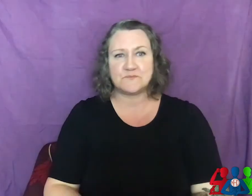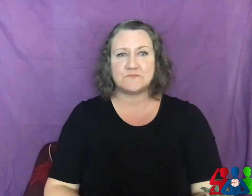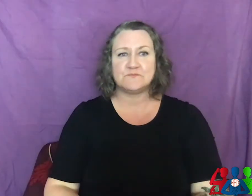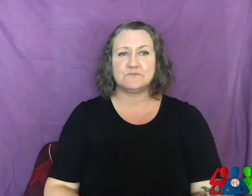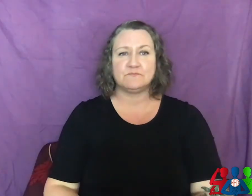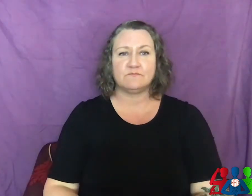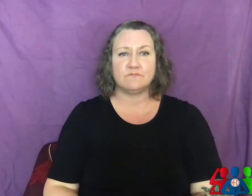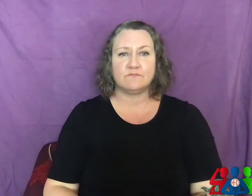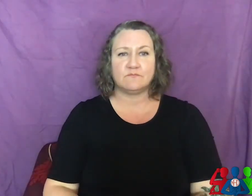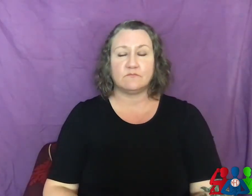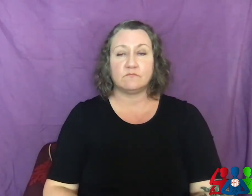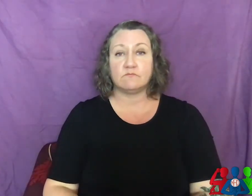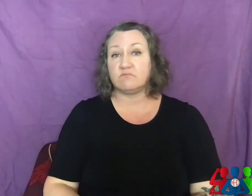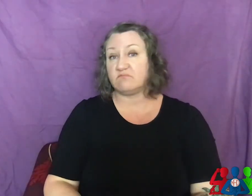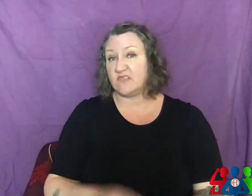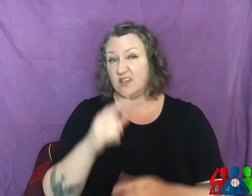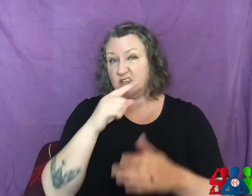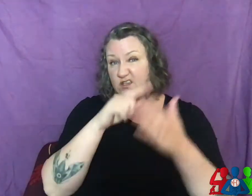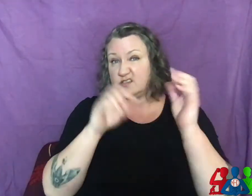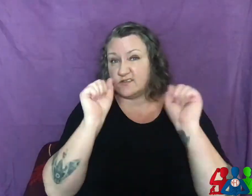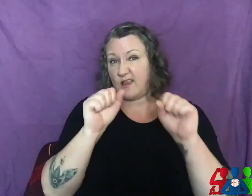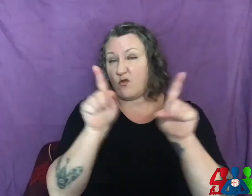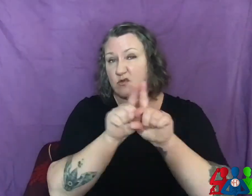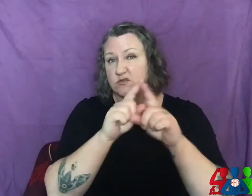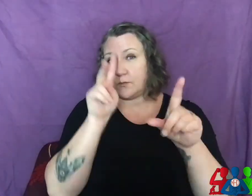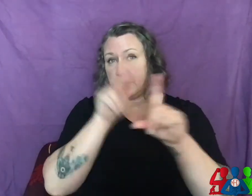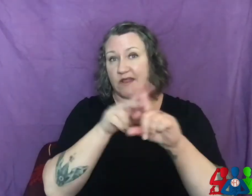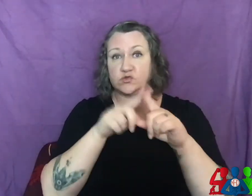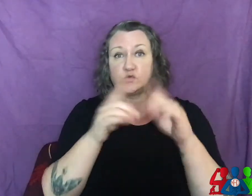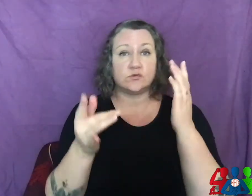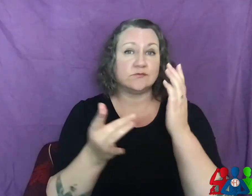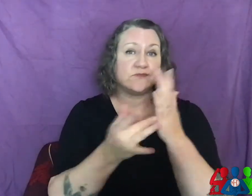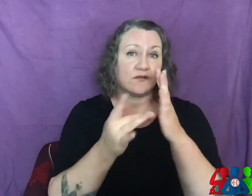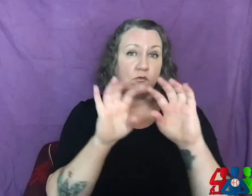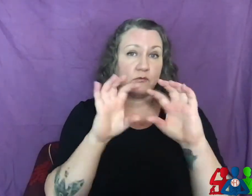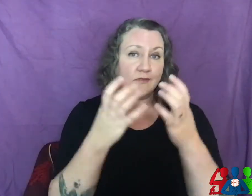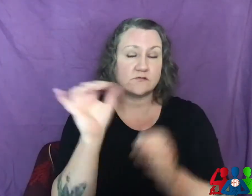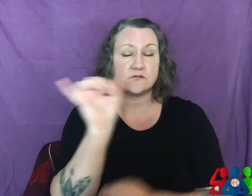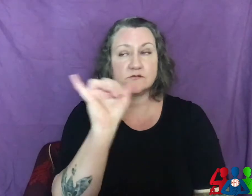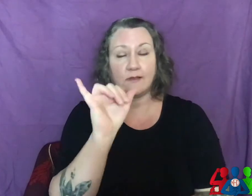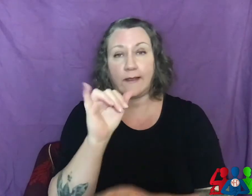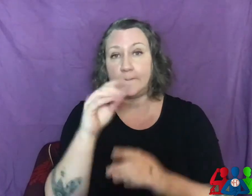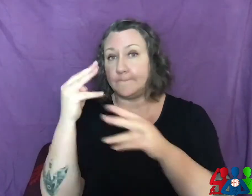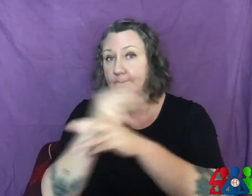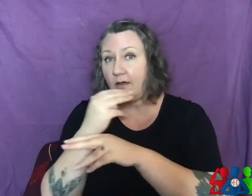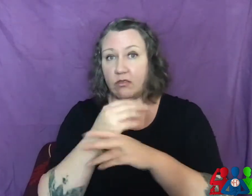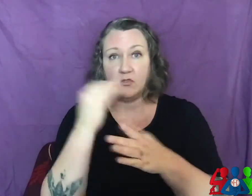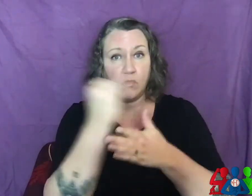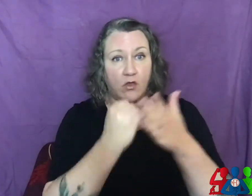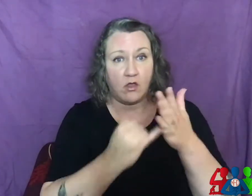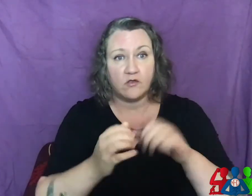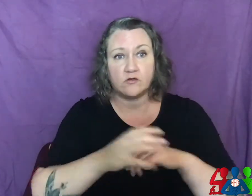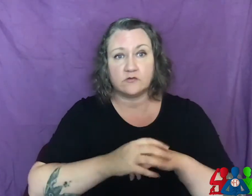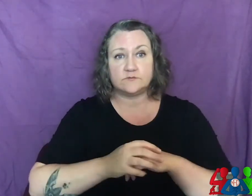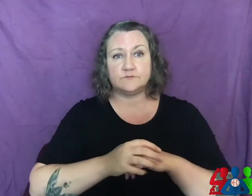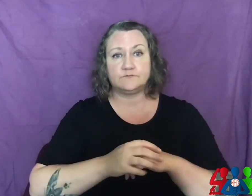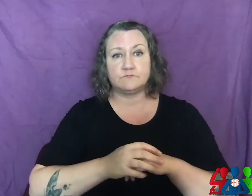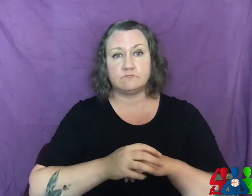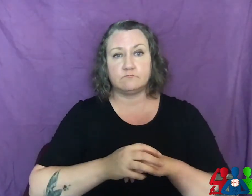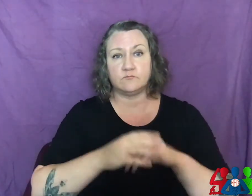other types of assignments. These can also apply to technical classes, like math or